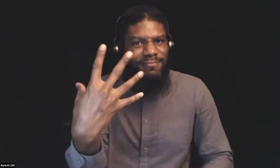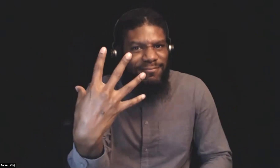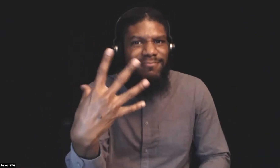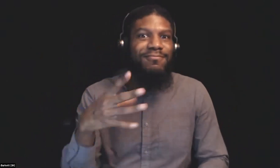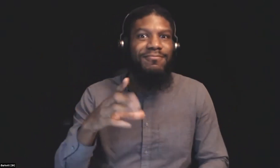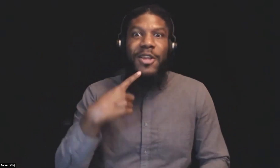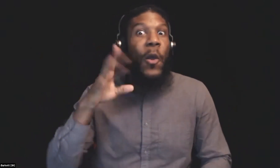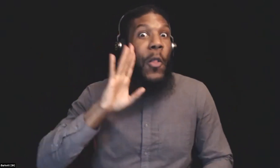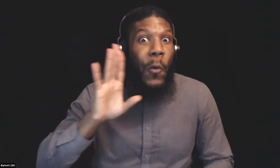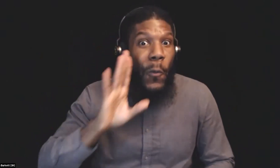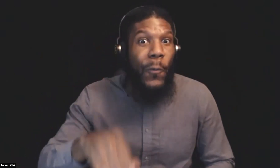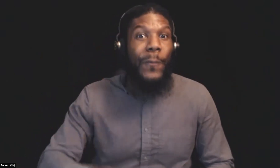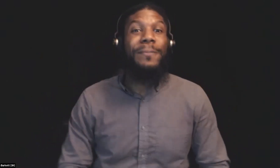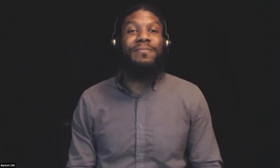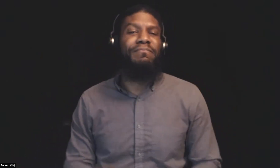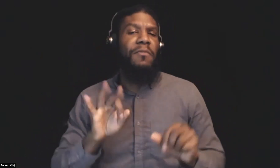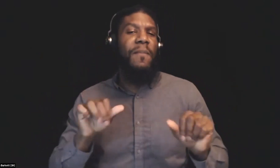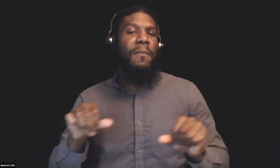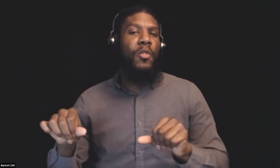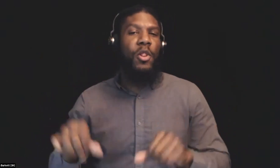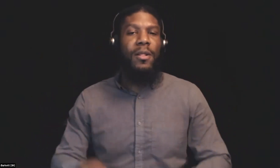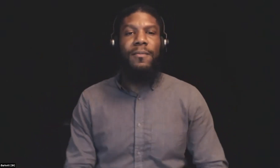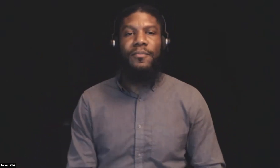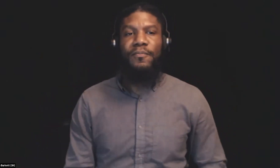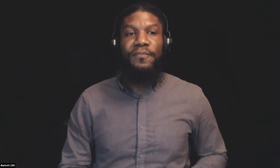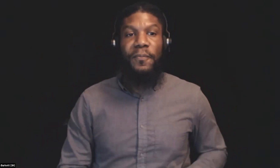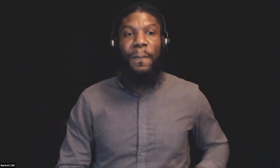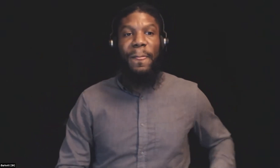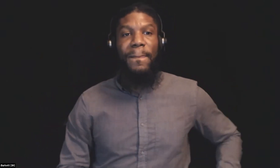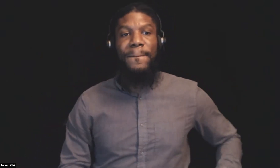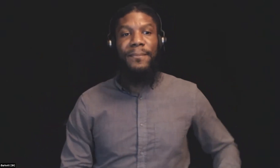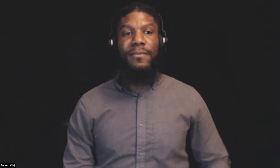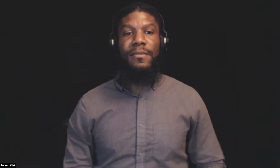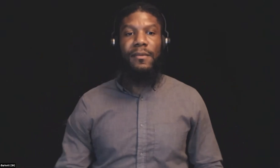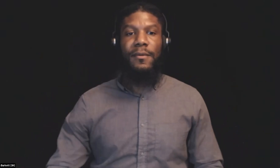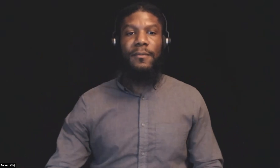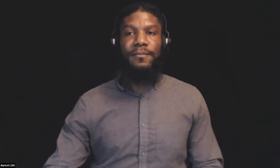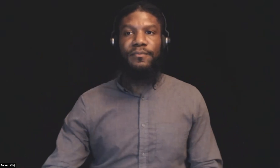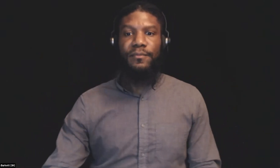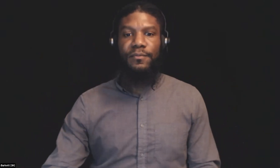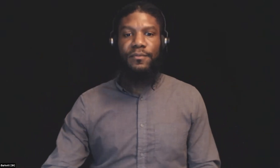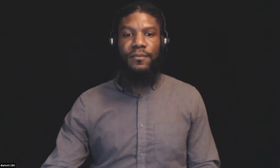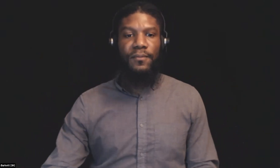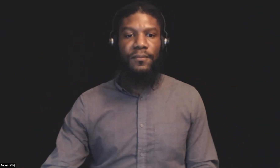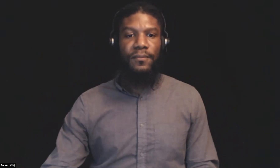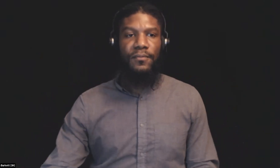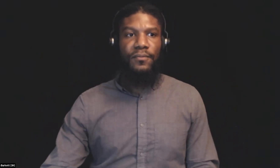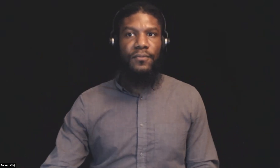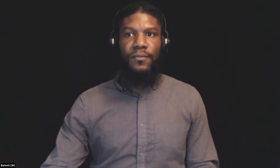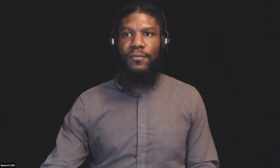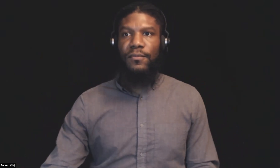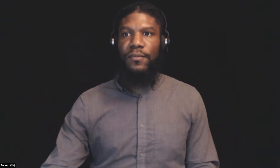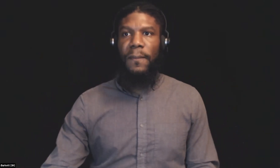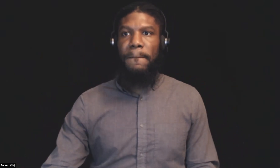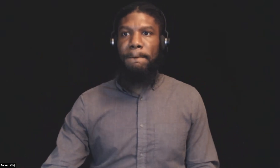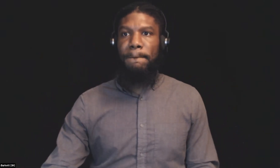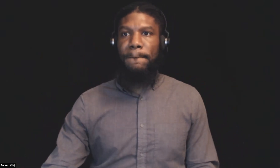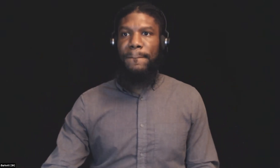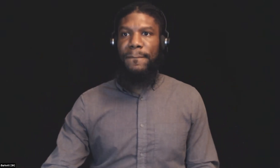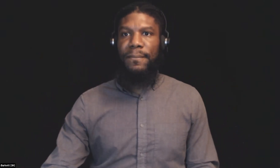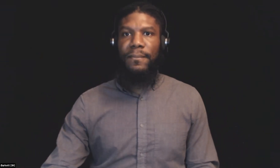if you can't. [Paula, attendee]: